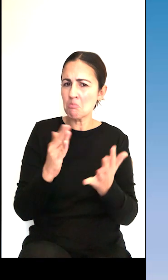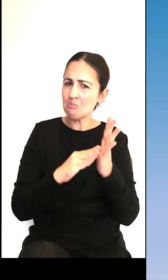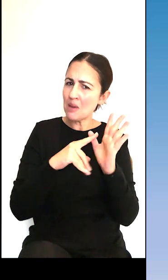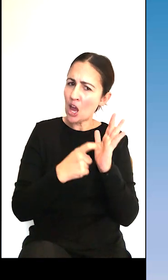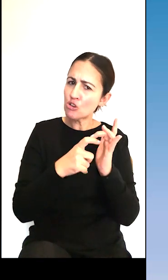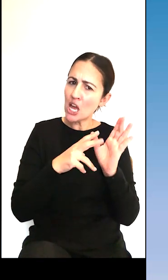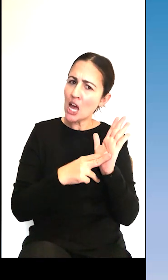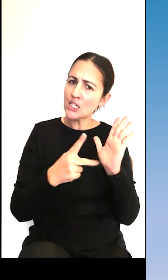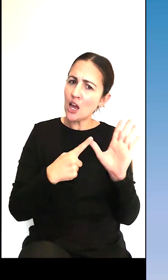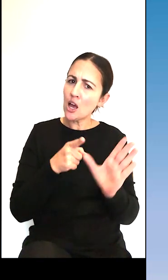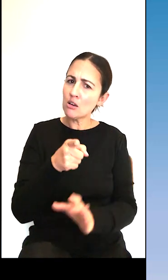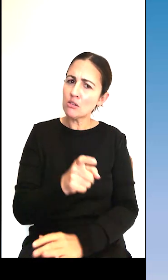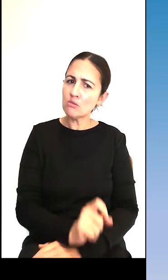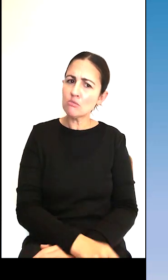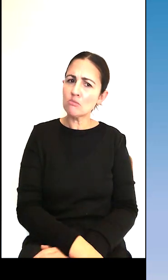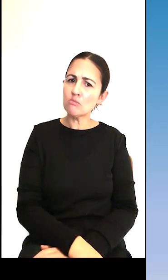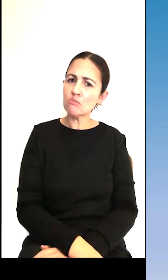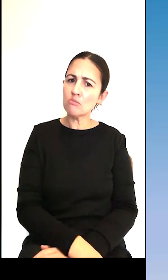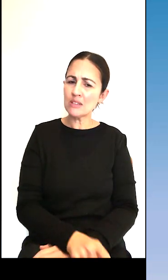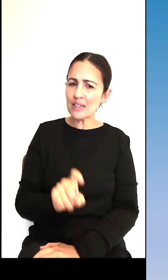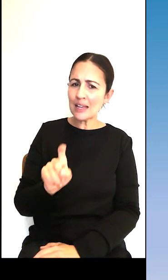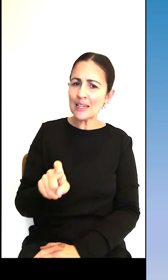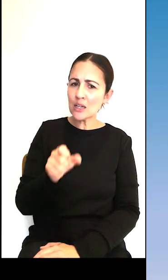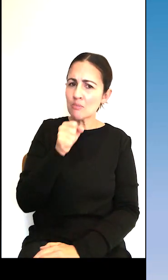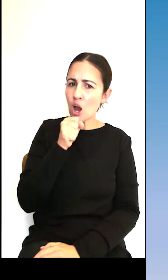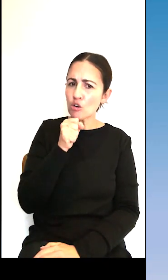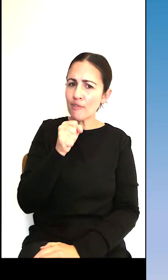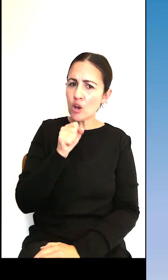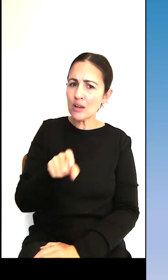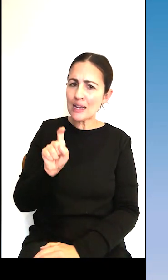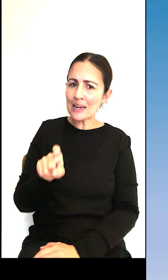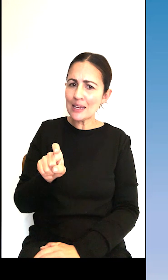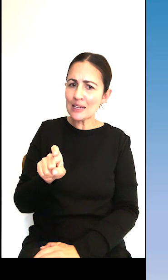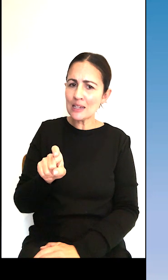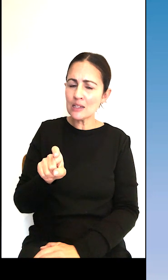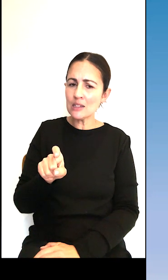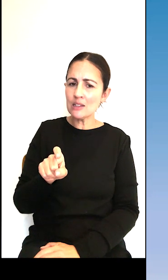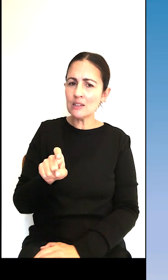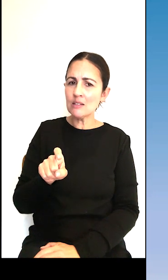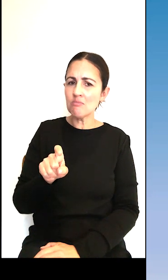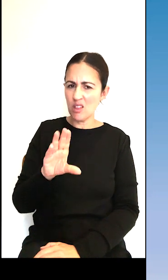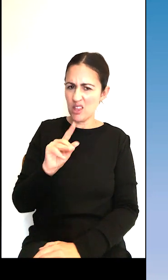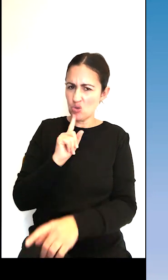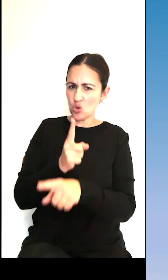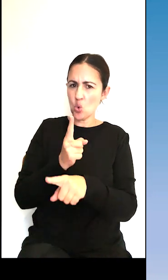On the bottom left hand part of the screen, there's a little microphone. If you click on that, you should be able to un hopefully unmute yourself.